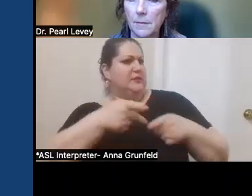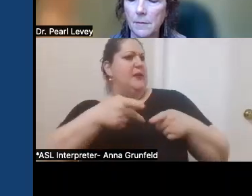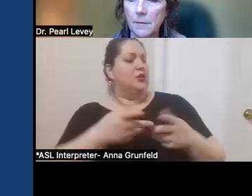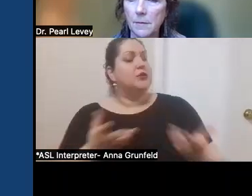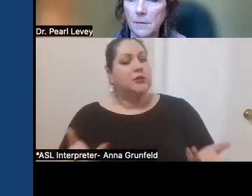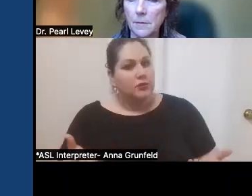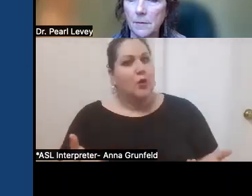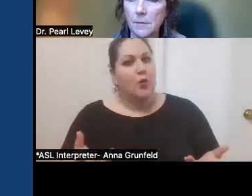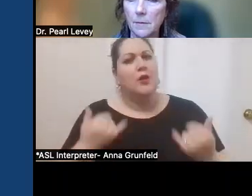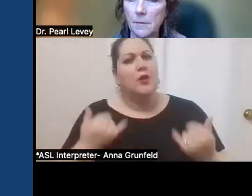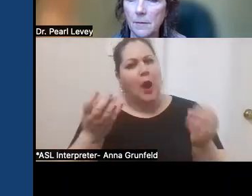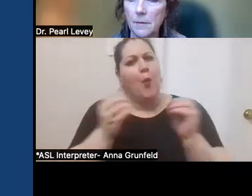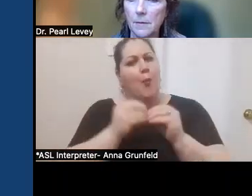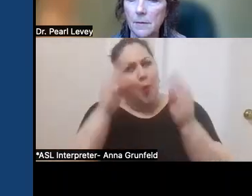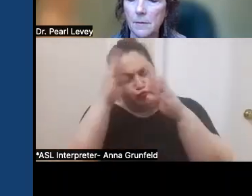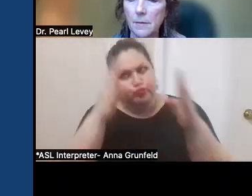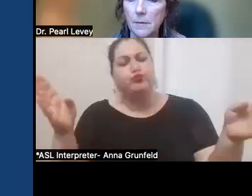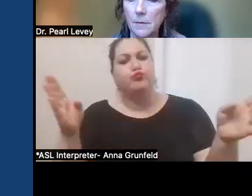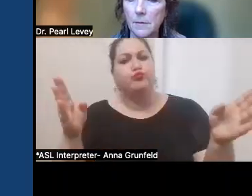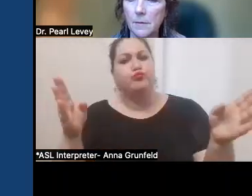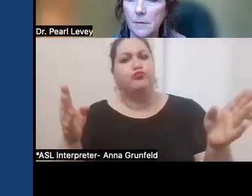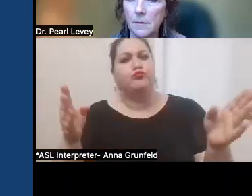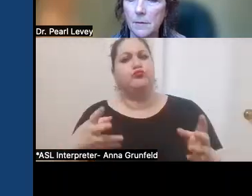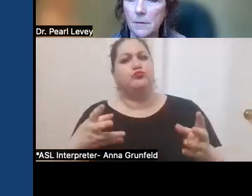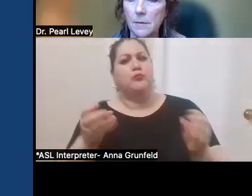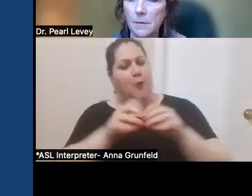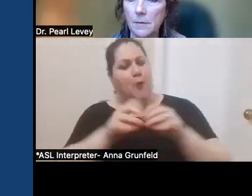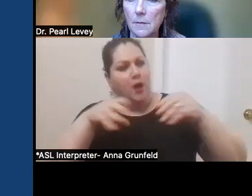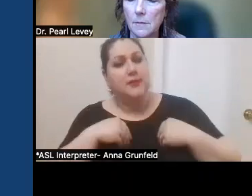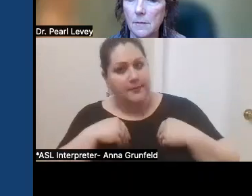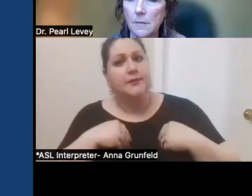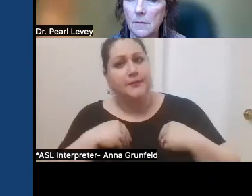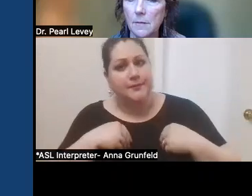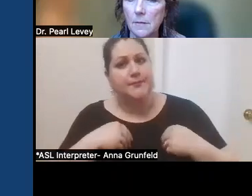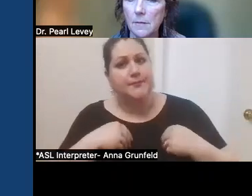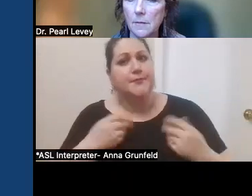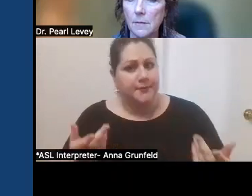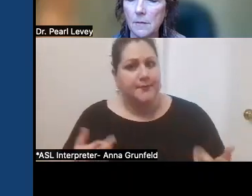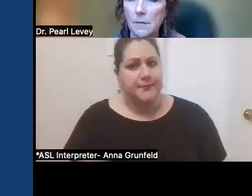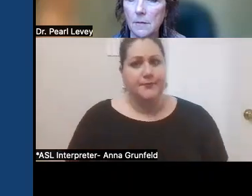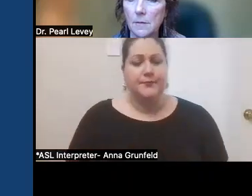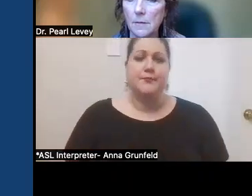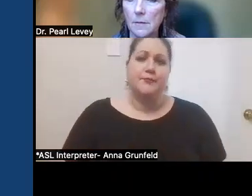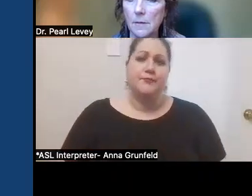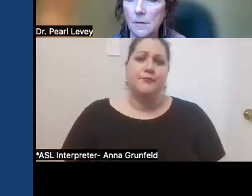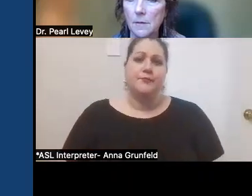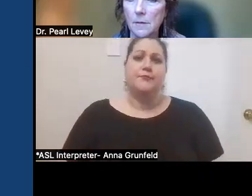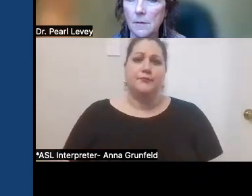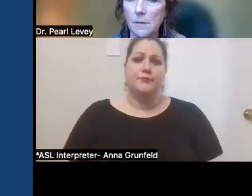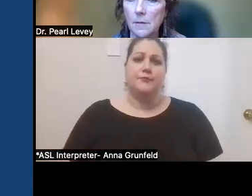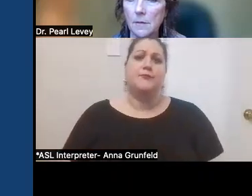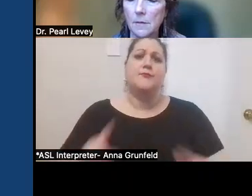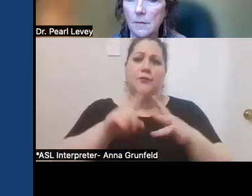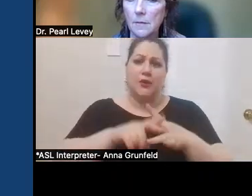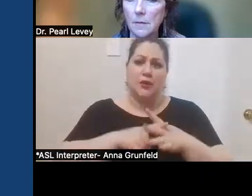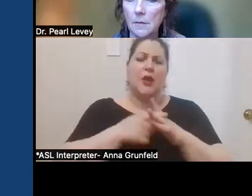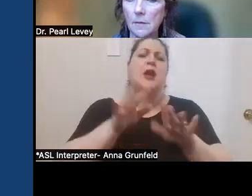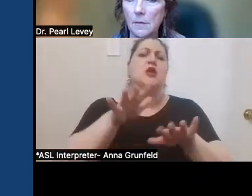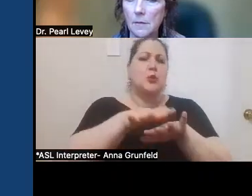It's anecdotal at this point, but we seem to seeing that shift very, very slowly diminishing.